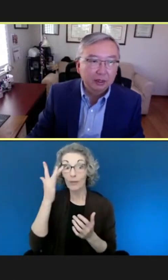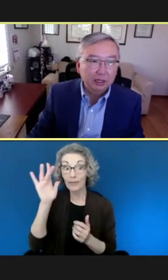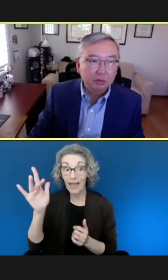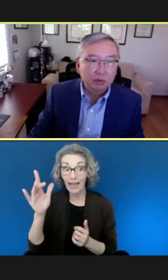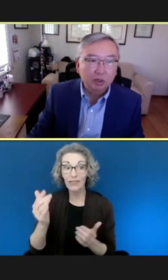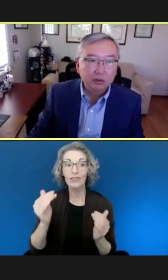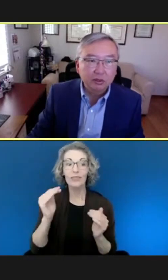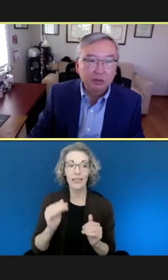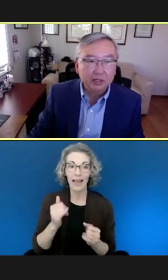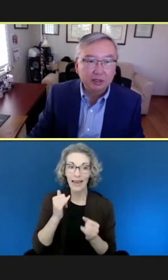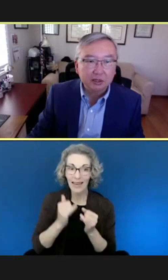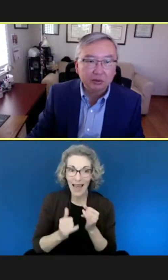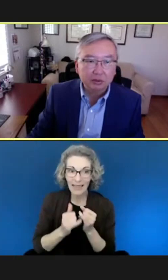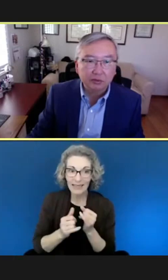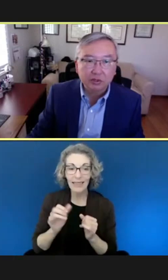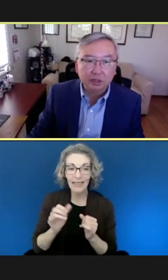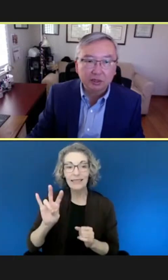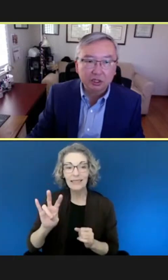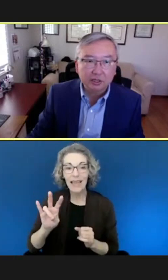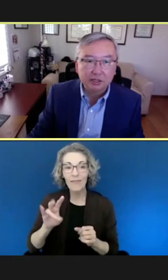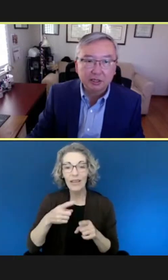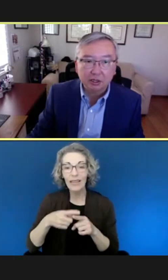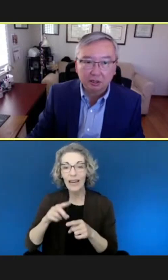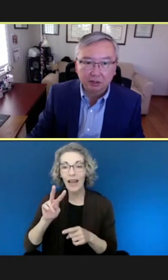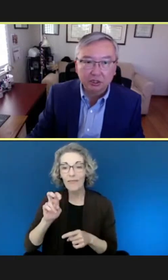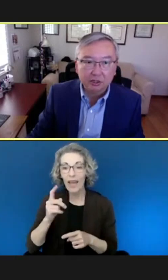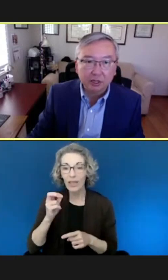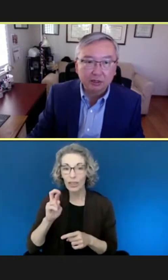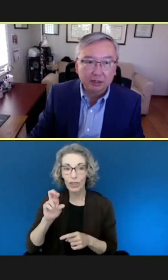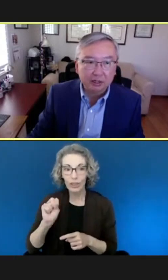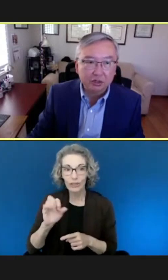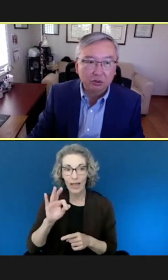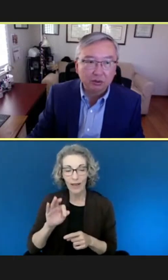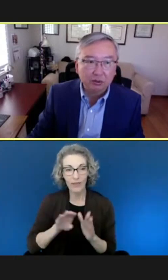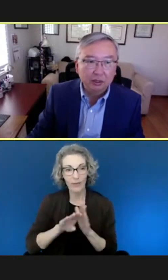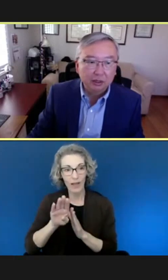And we want to consider neurodiverse conditions as conditions rather